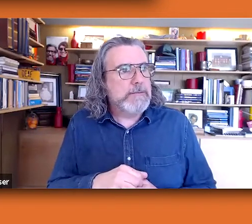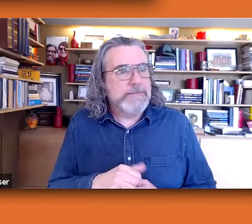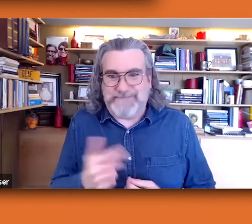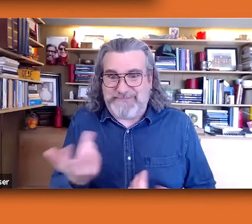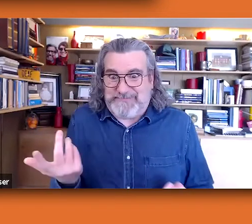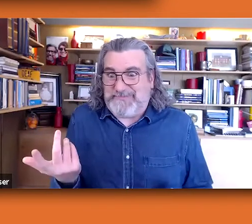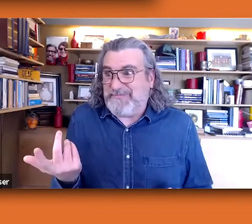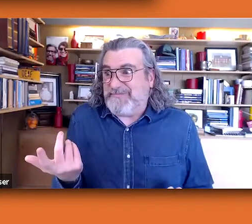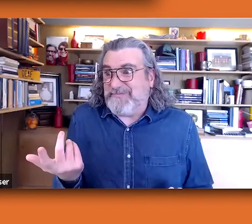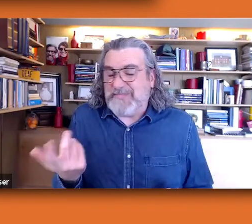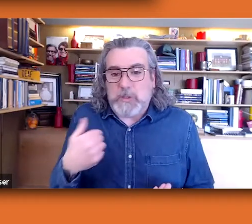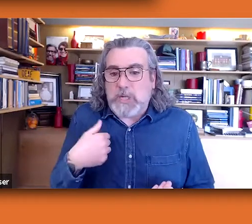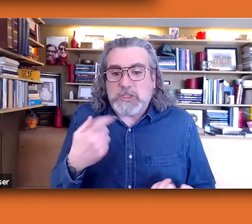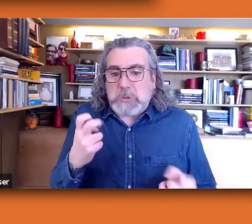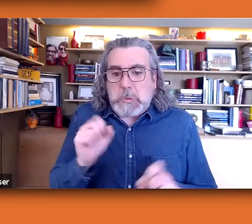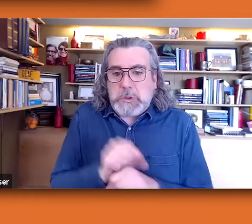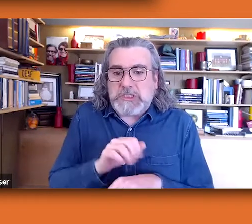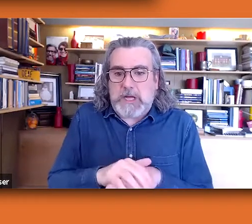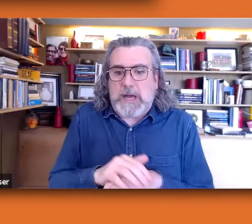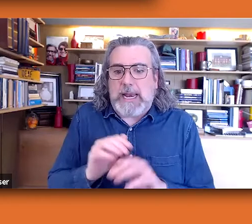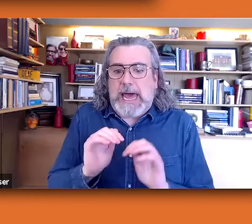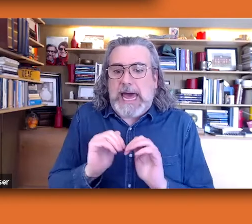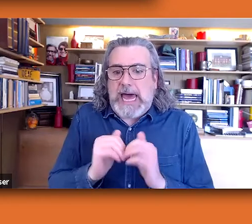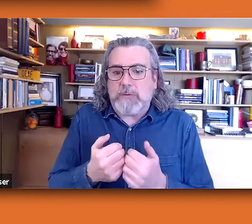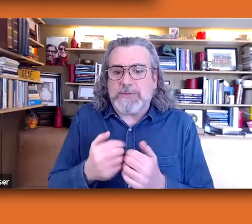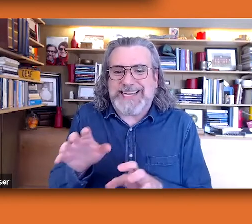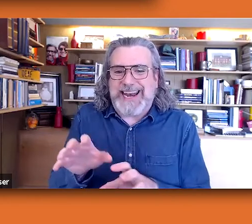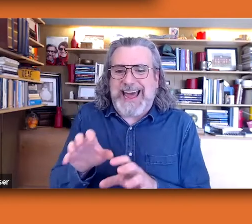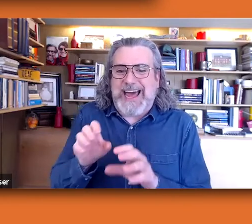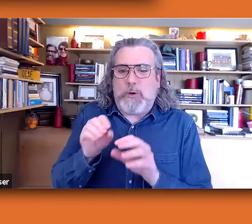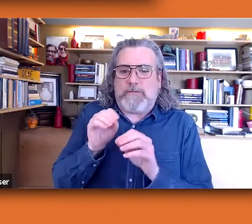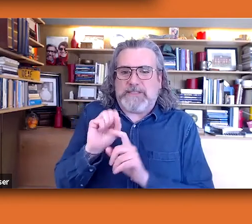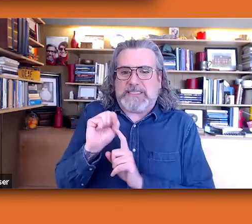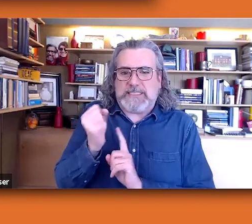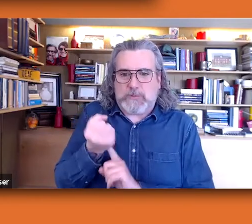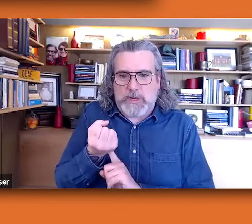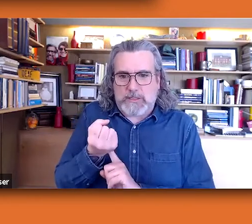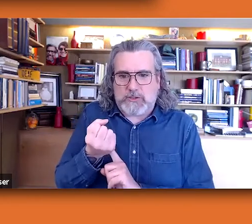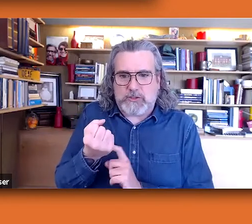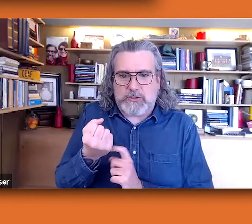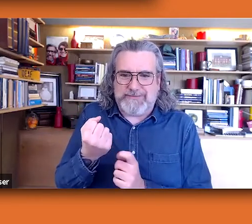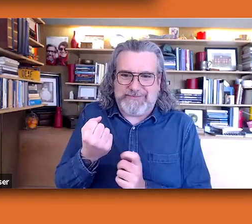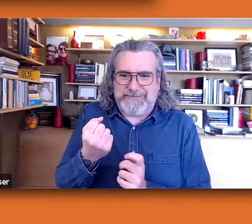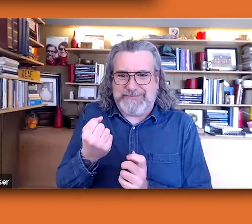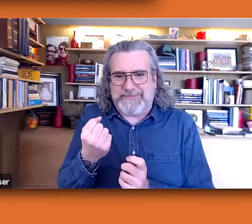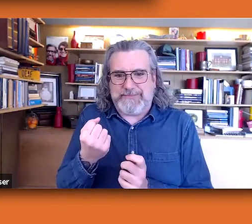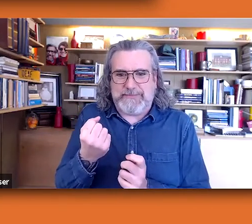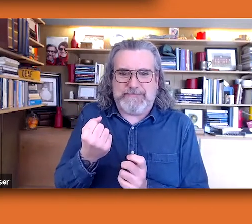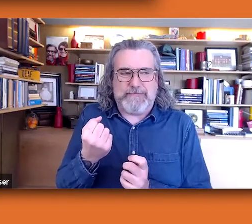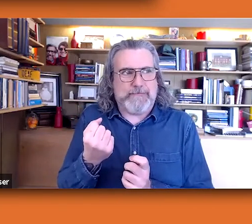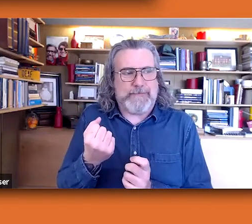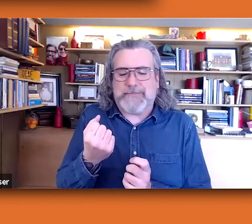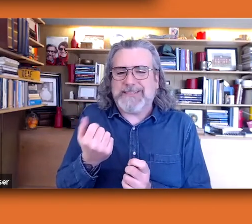and, again, at a different university, not here. And so part of the difficulty is also navigating